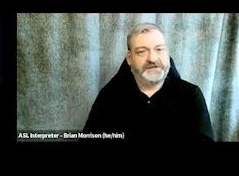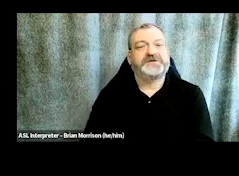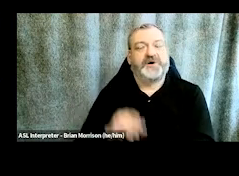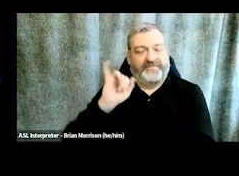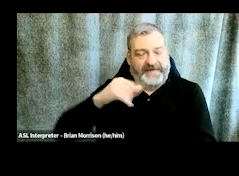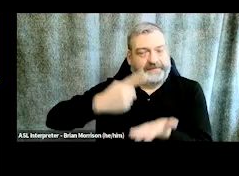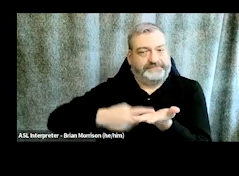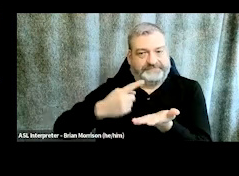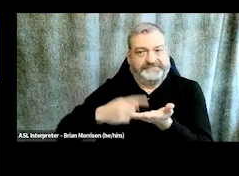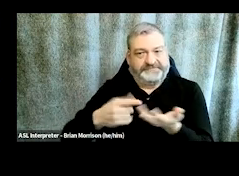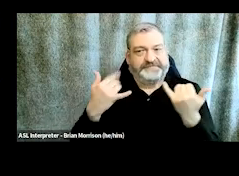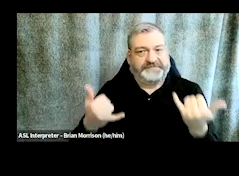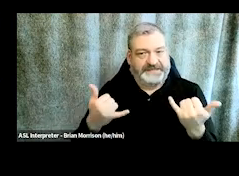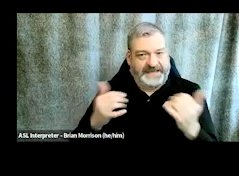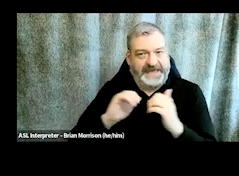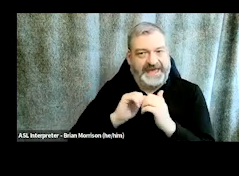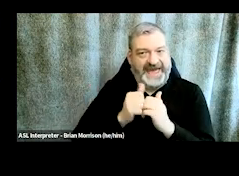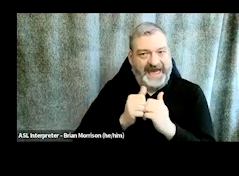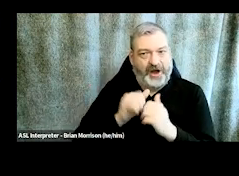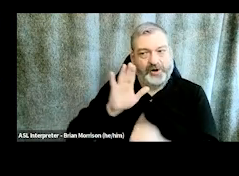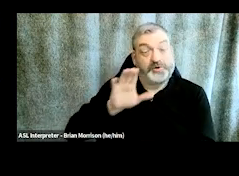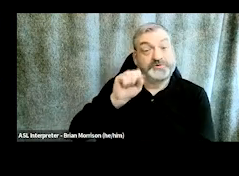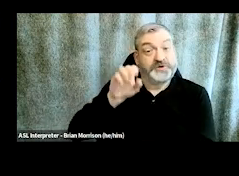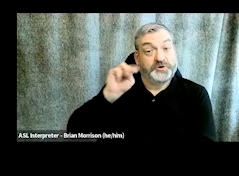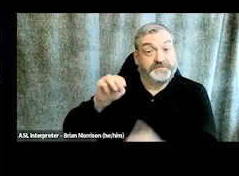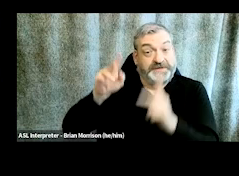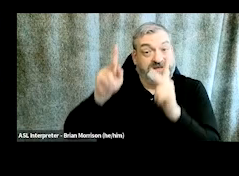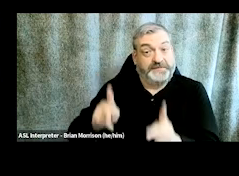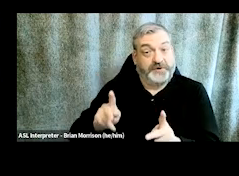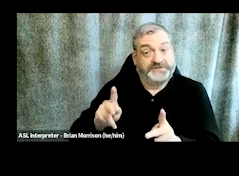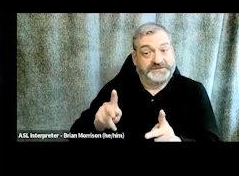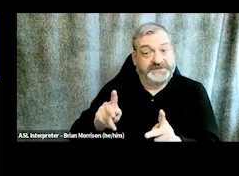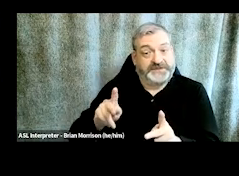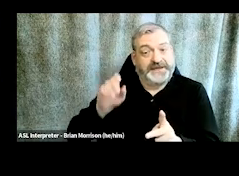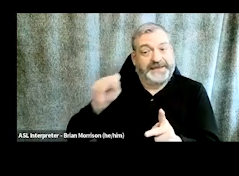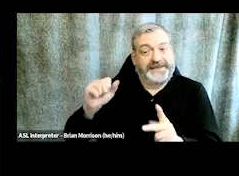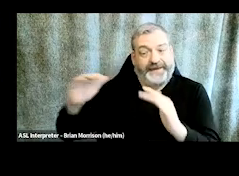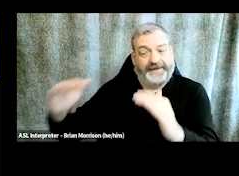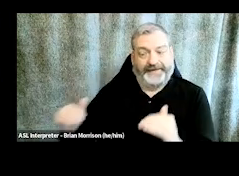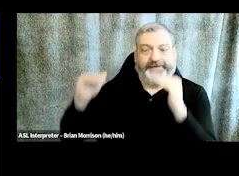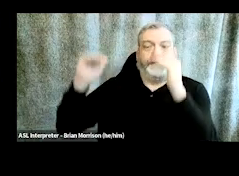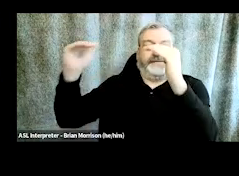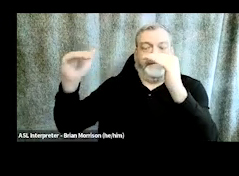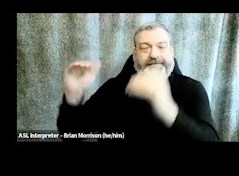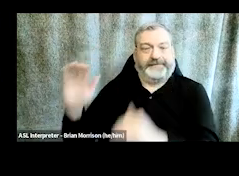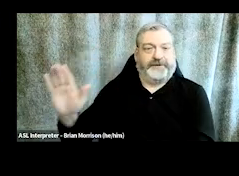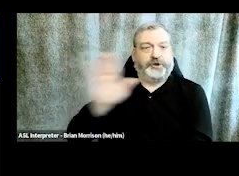is leveling up your social media posts for your organization.